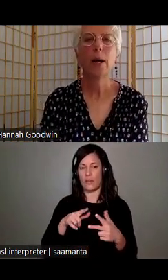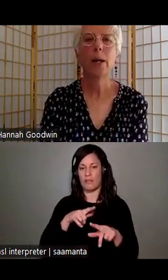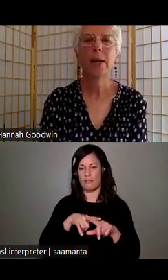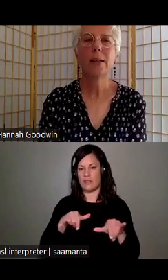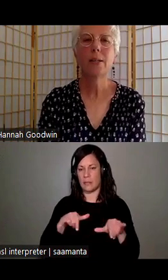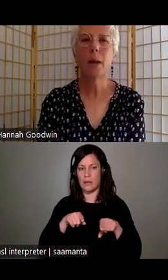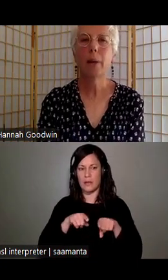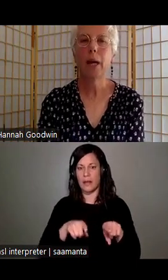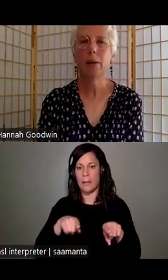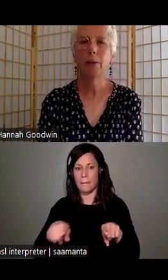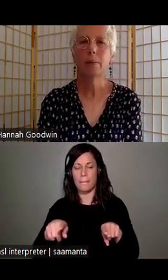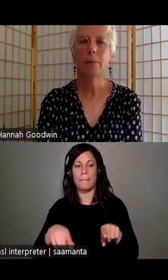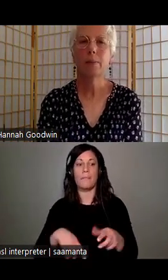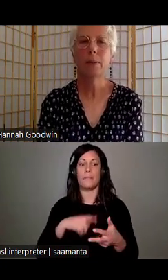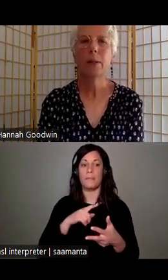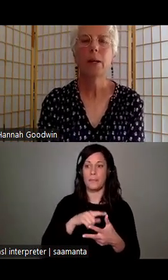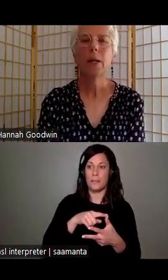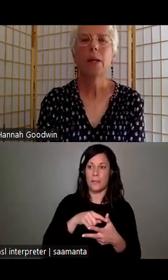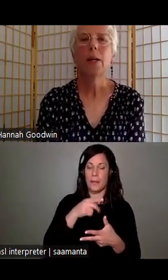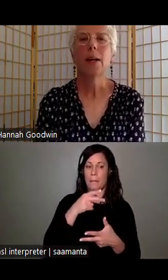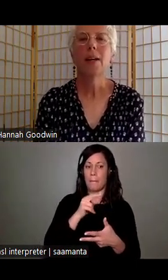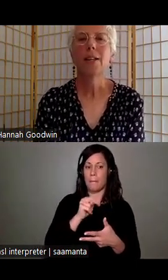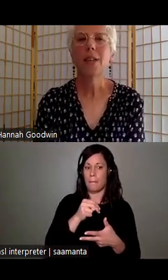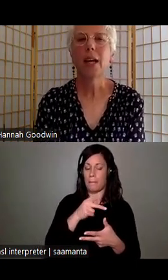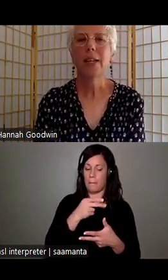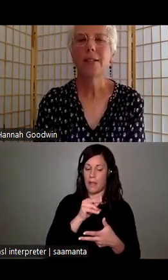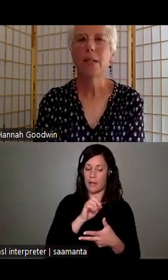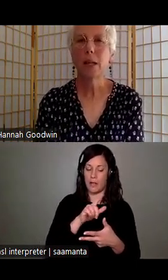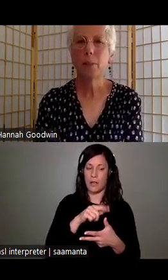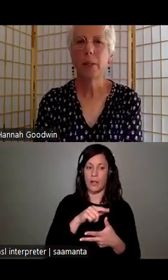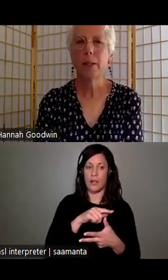One is a panel, the second is skill building,